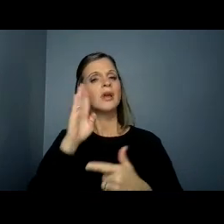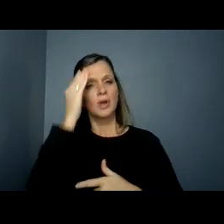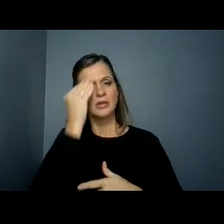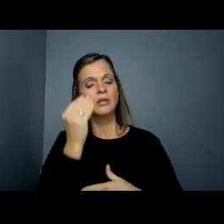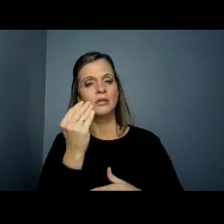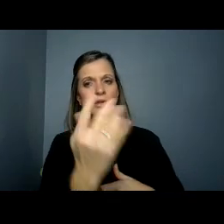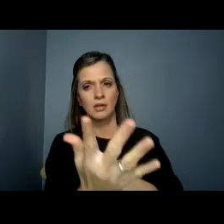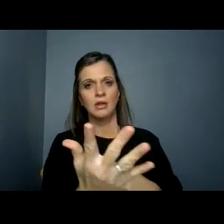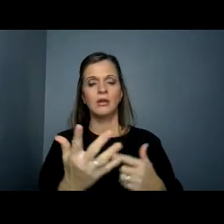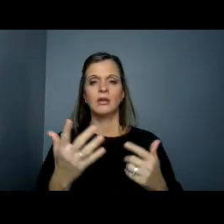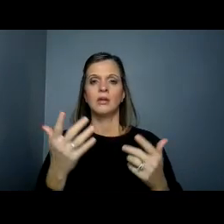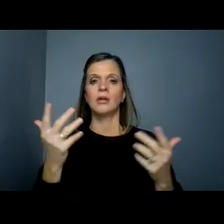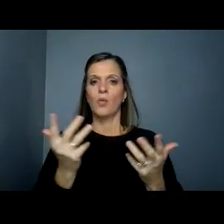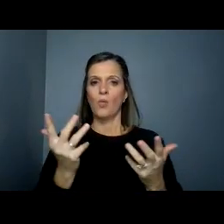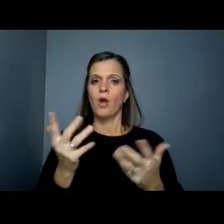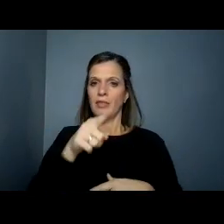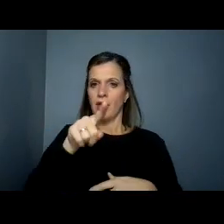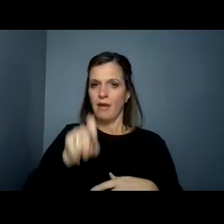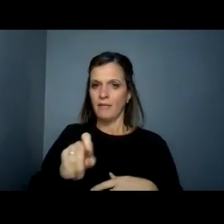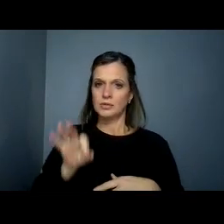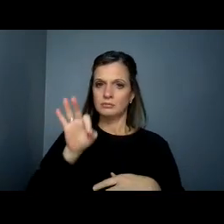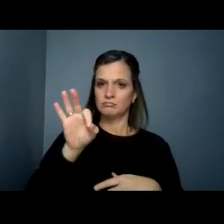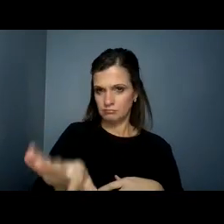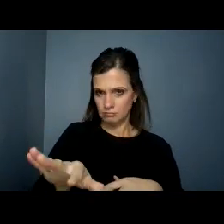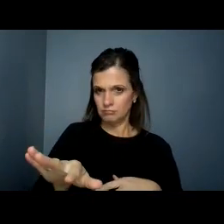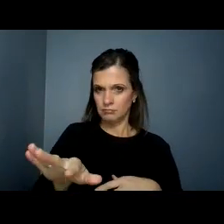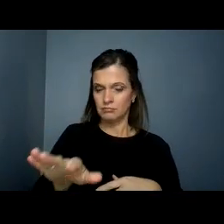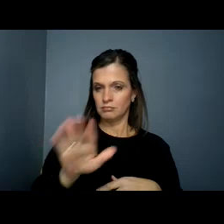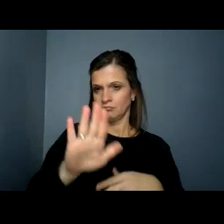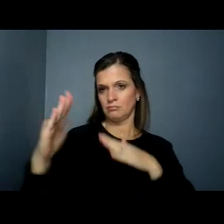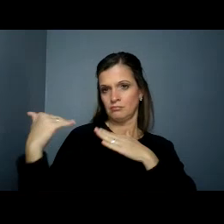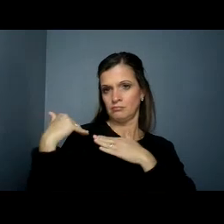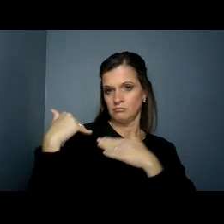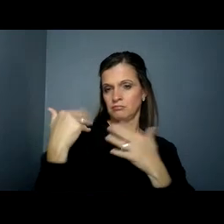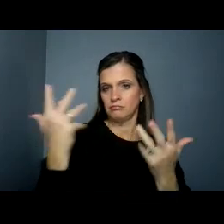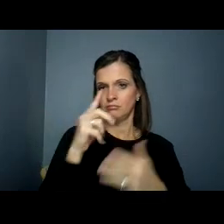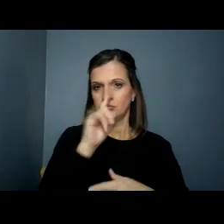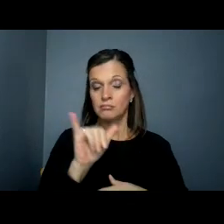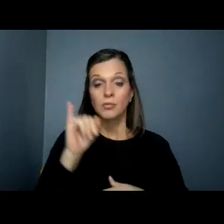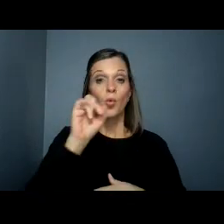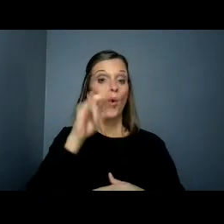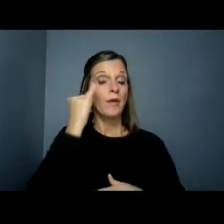what's going to fall under their hands as far as finding or? If they've got insurance, it covers so they don't get any